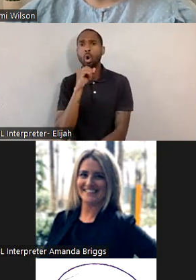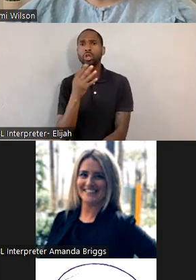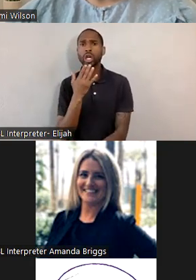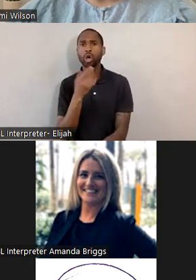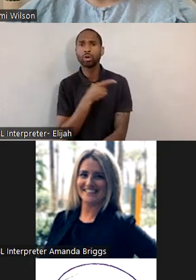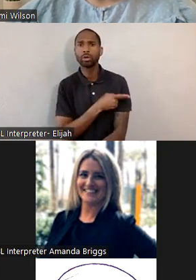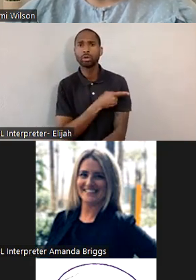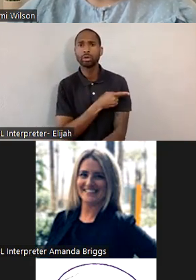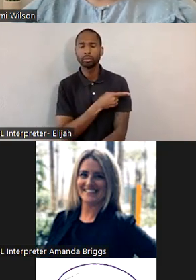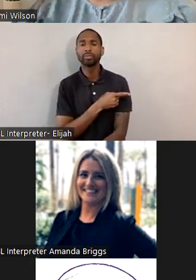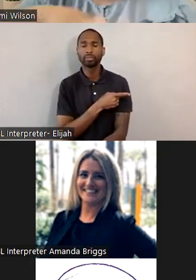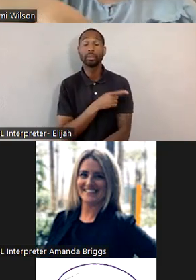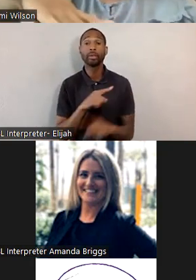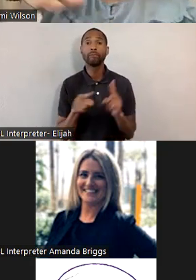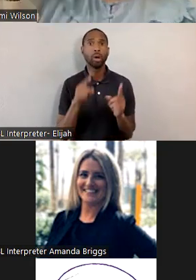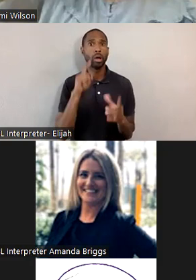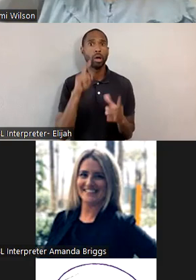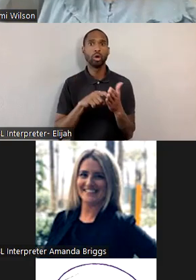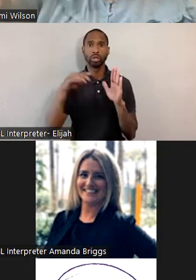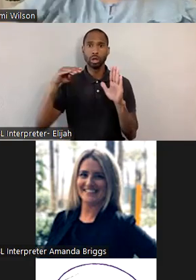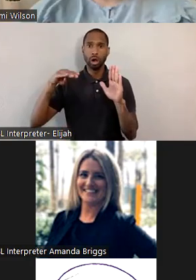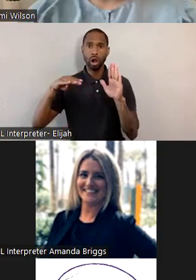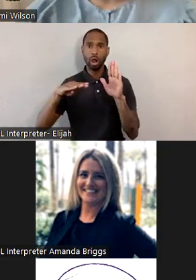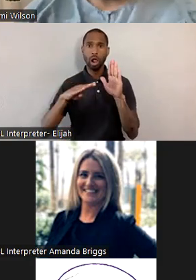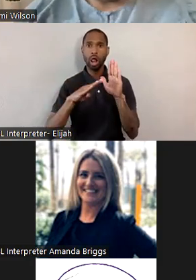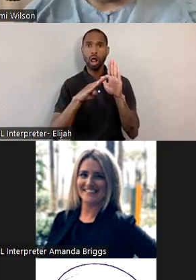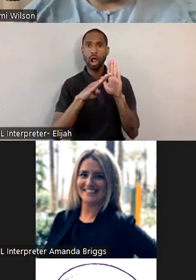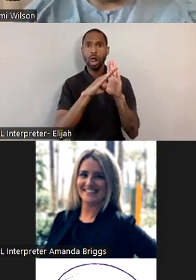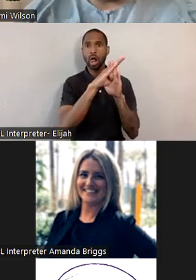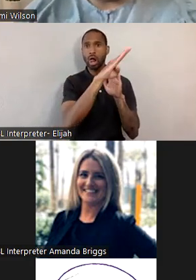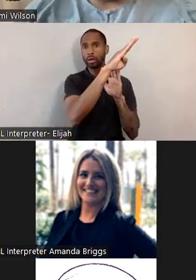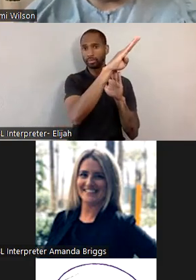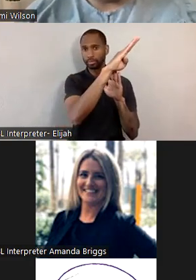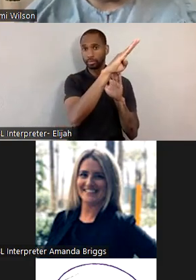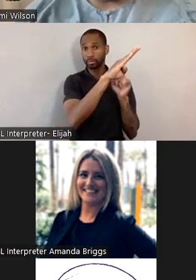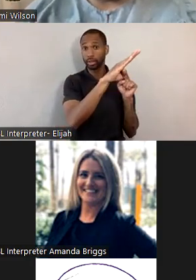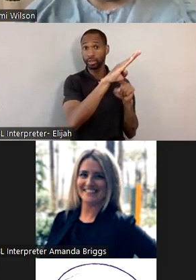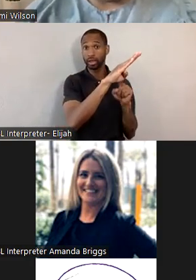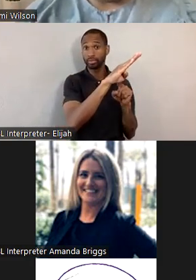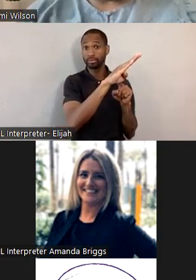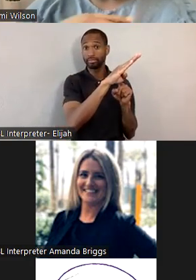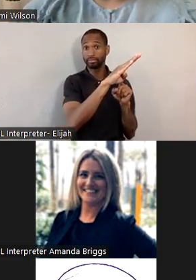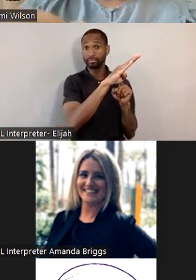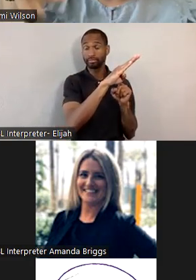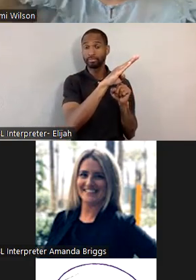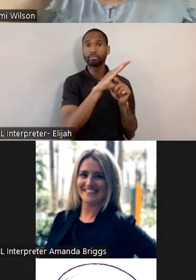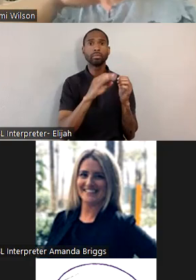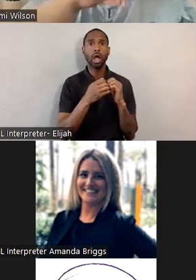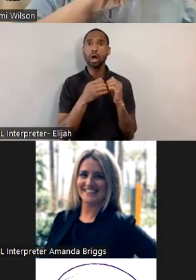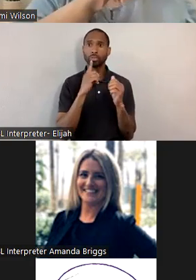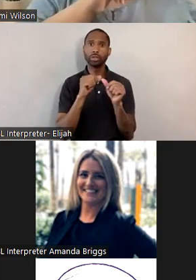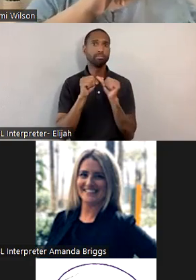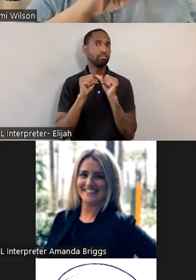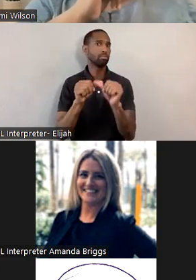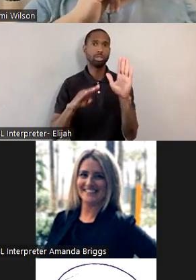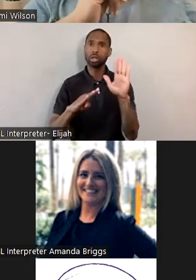But you can just see how that steady rise, how there's been a steady rise of overdose